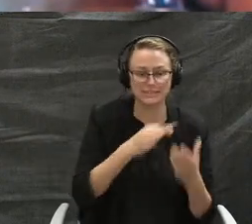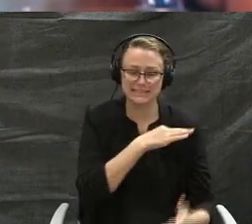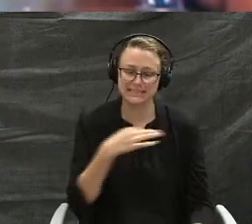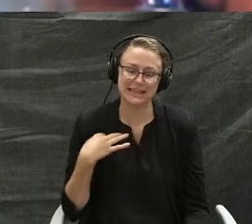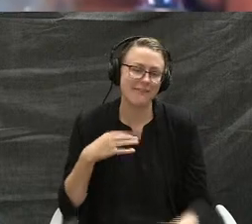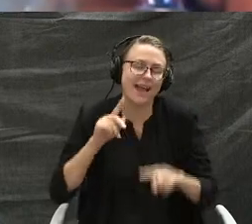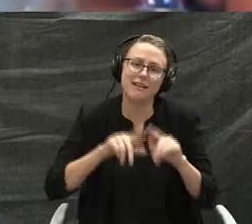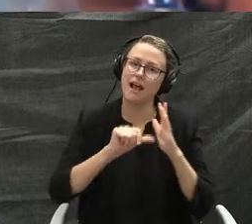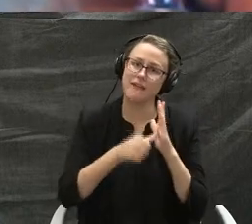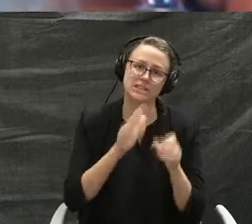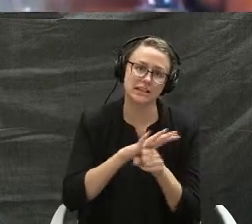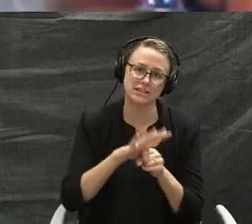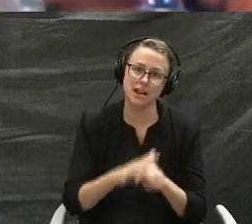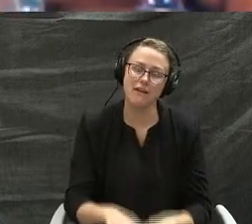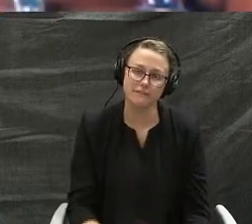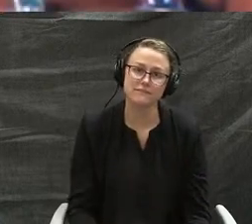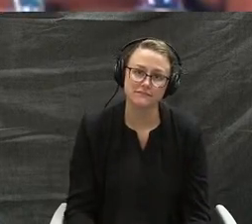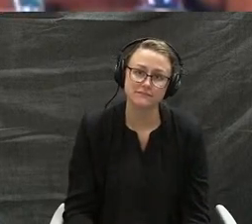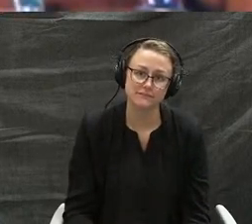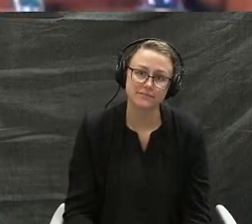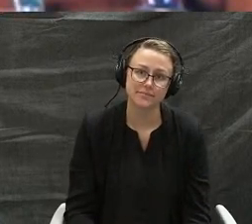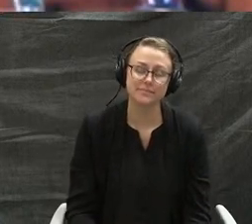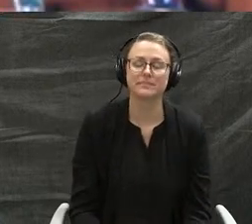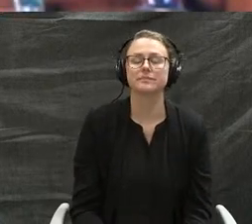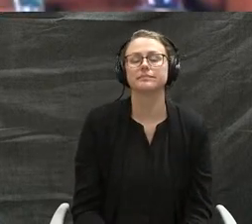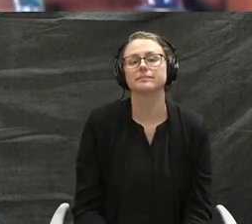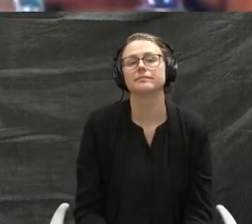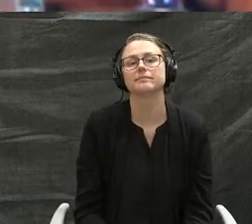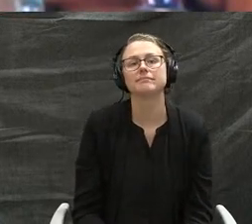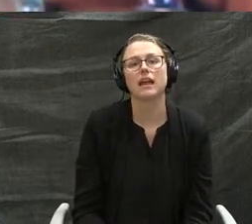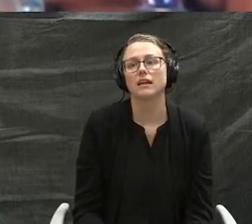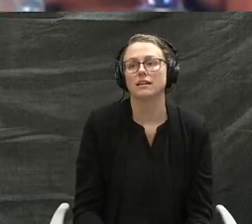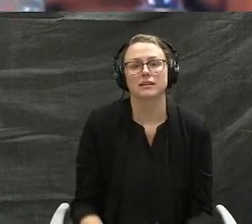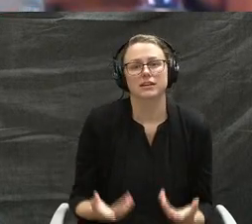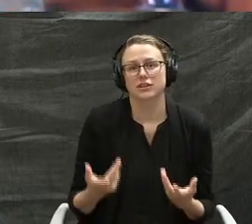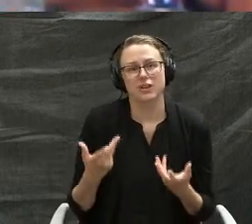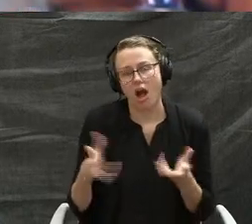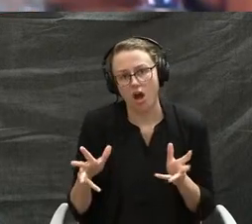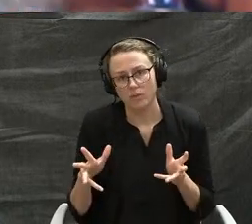that enough. As you have, as you were given, there are a number